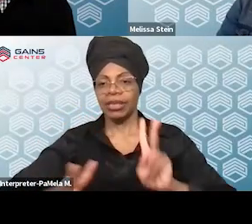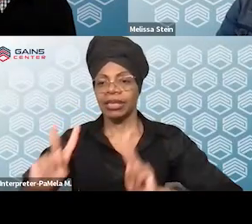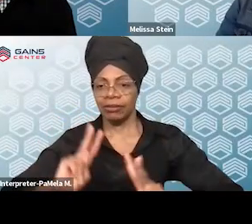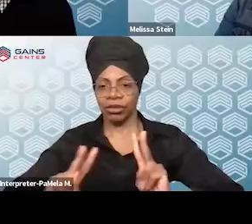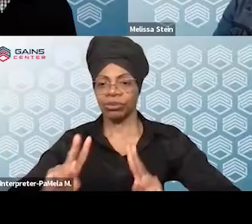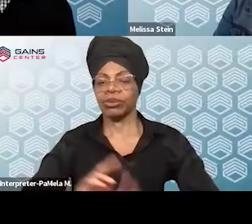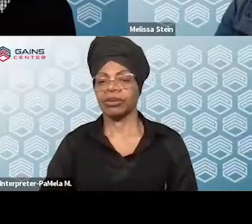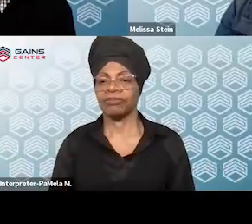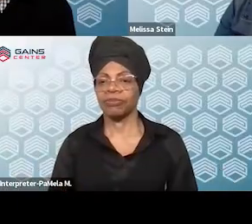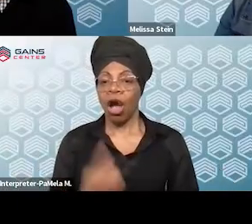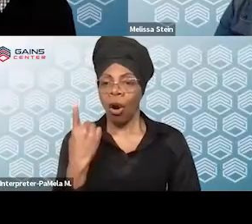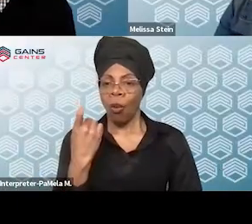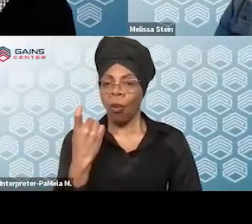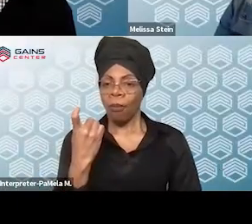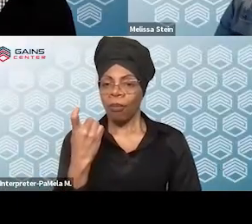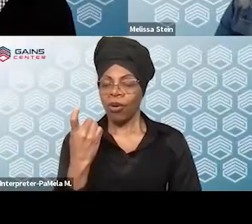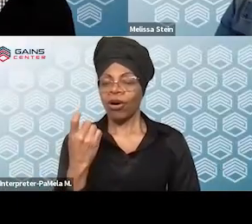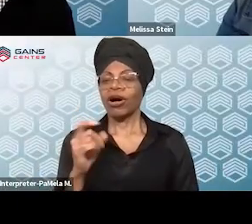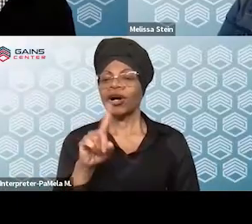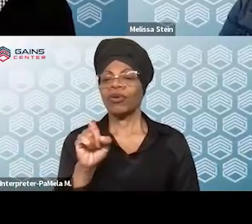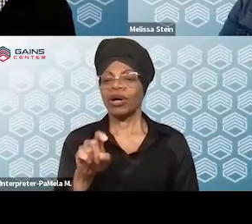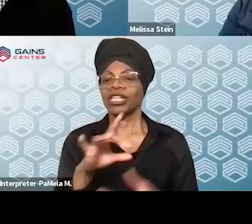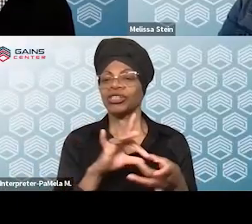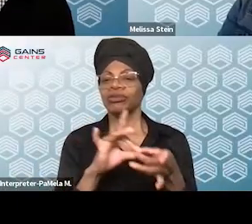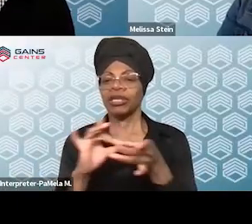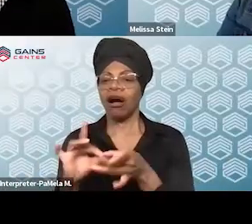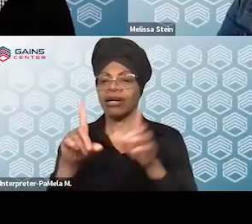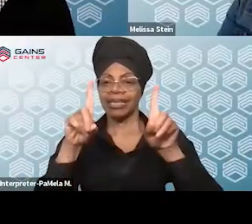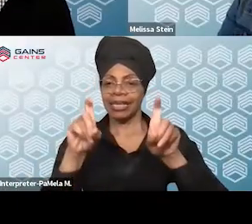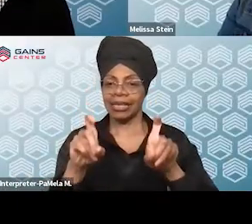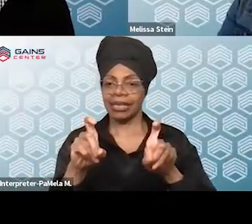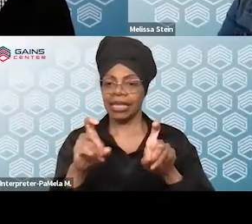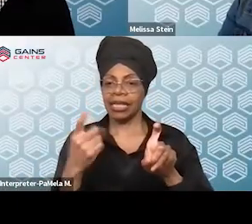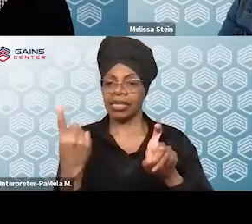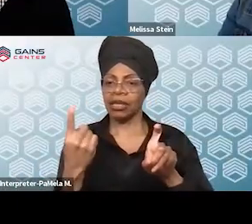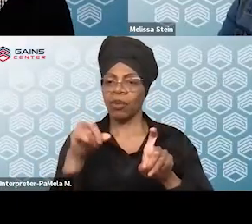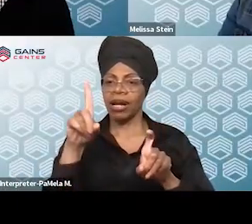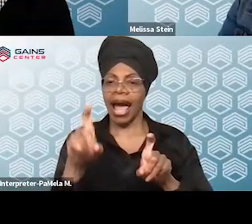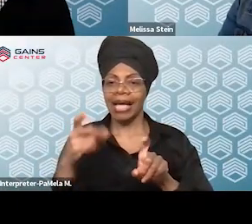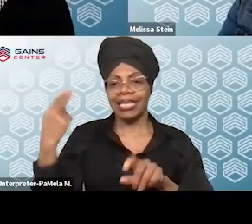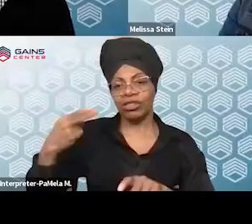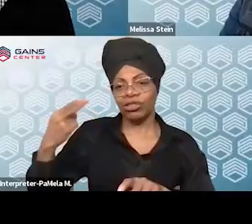Okay, and one last question regarding testing. Someone asked, historically, have you noticed